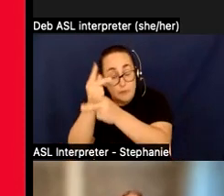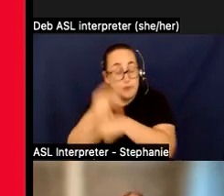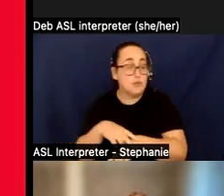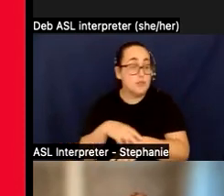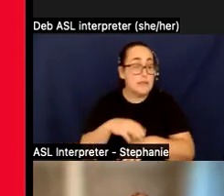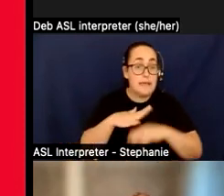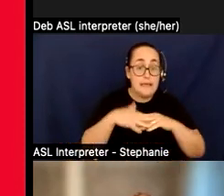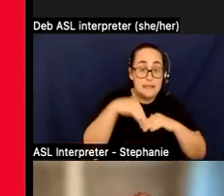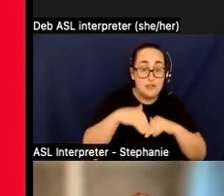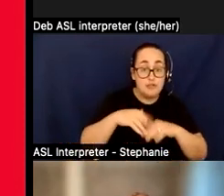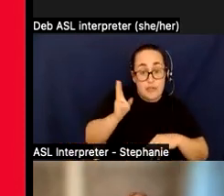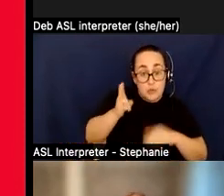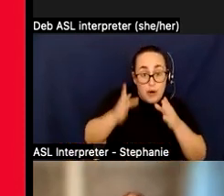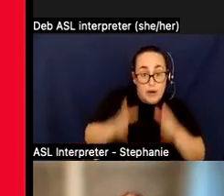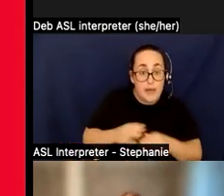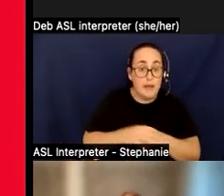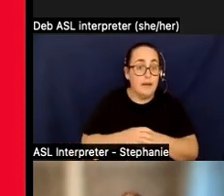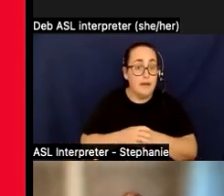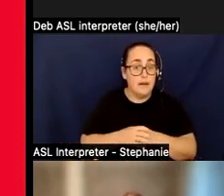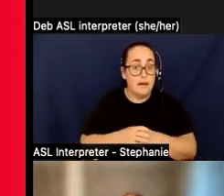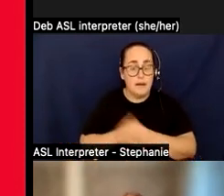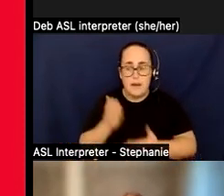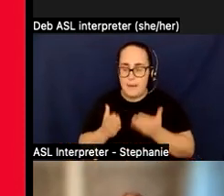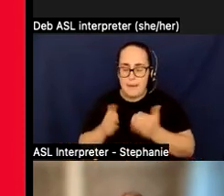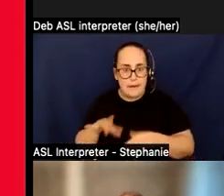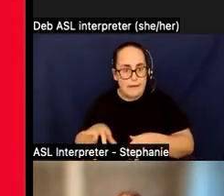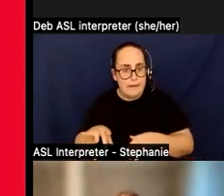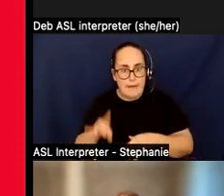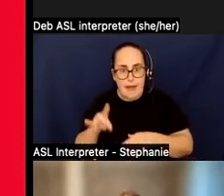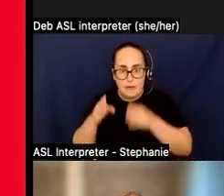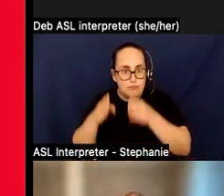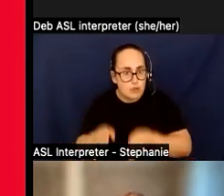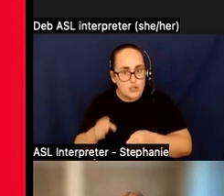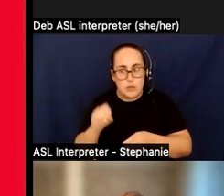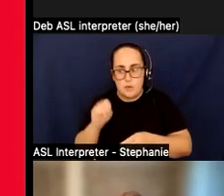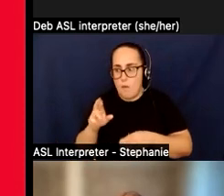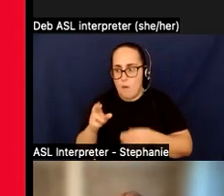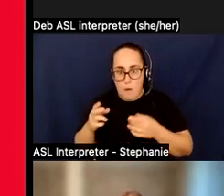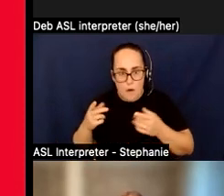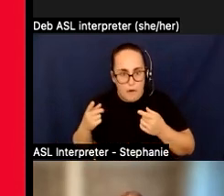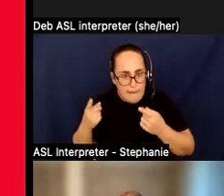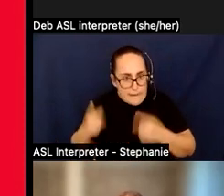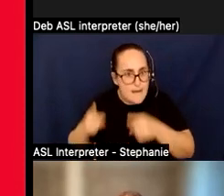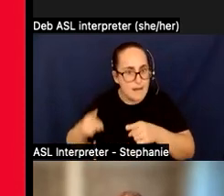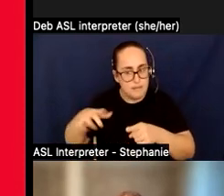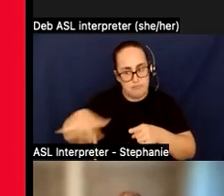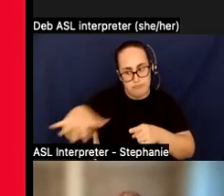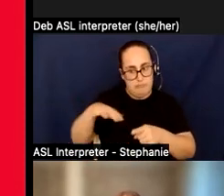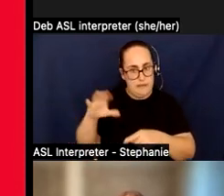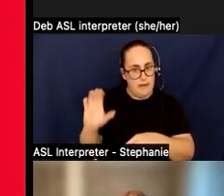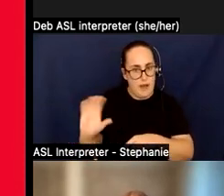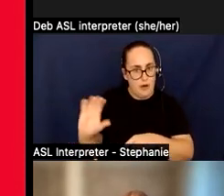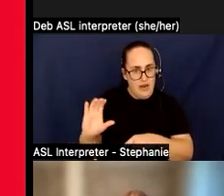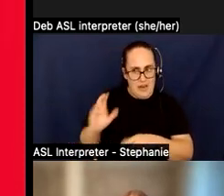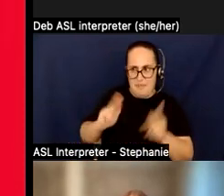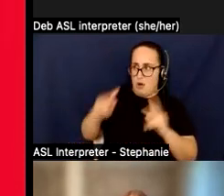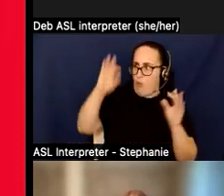maybe celebrates overlooked people and events in the city and diverse learnings of your community.